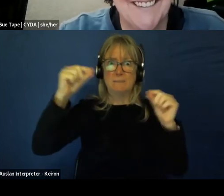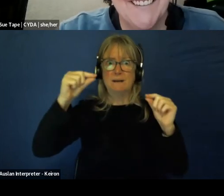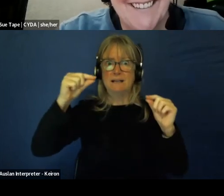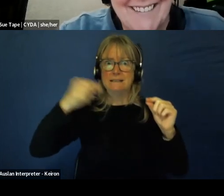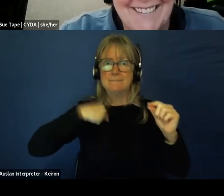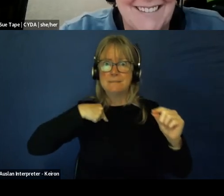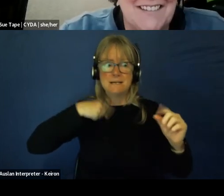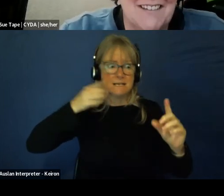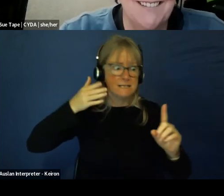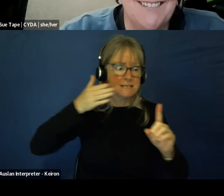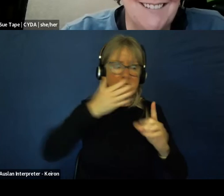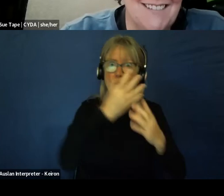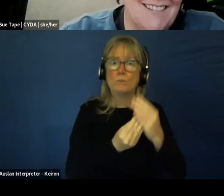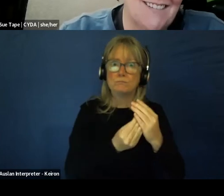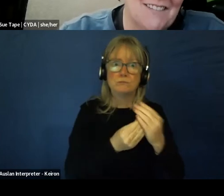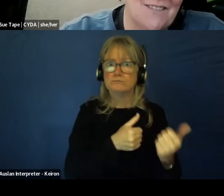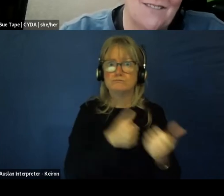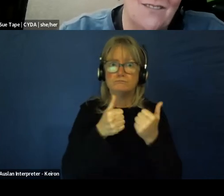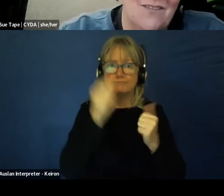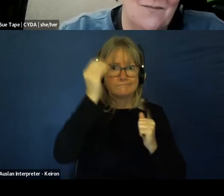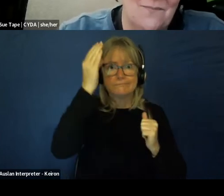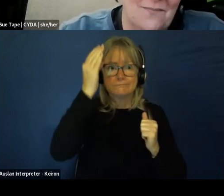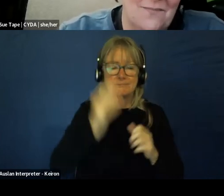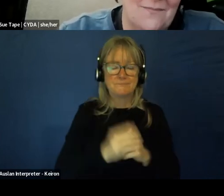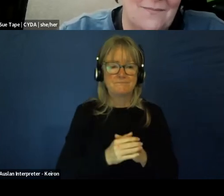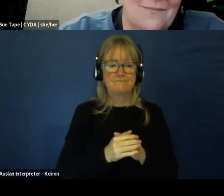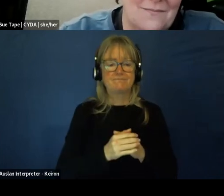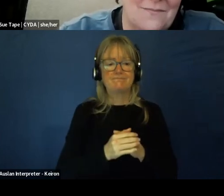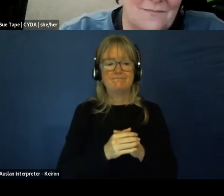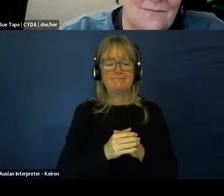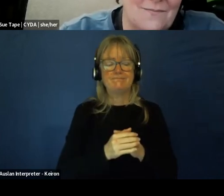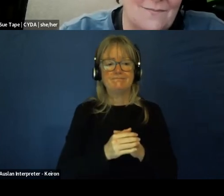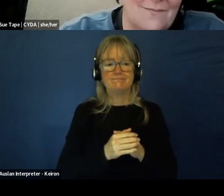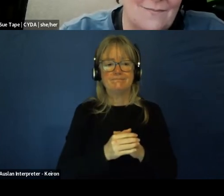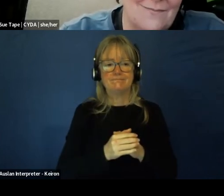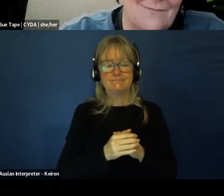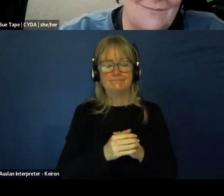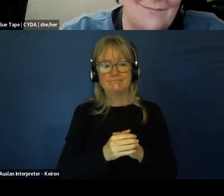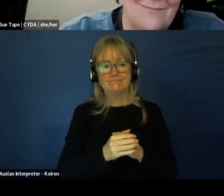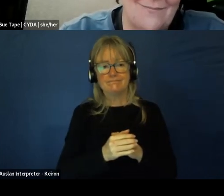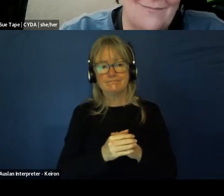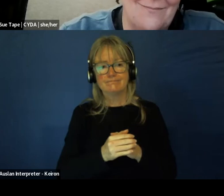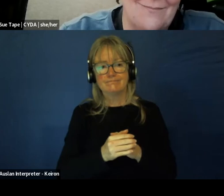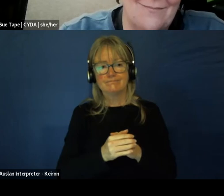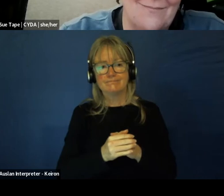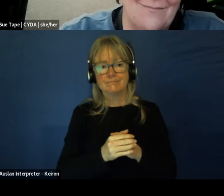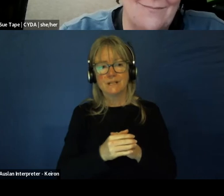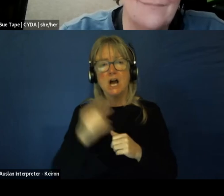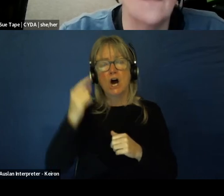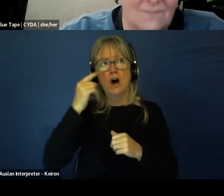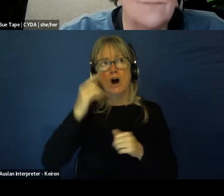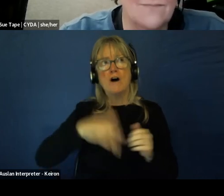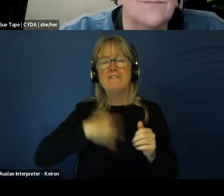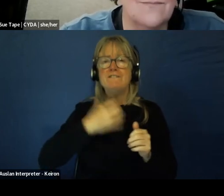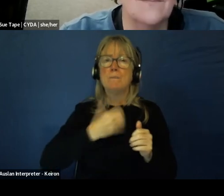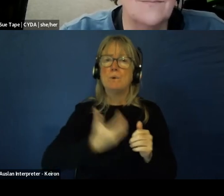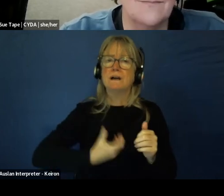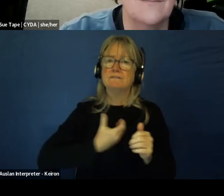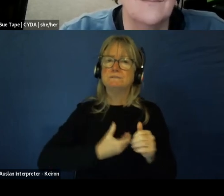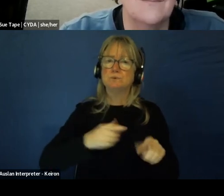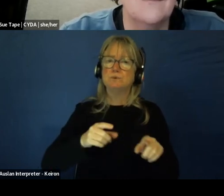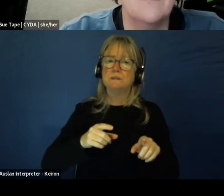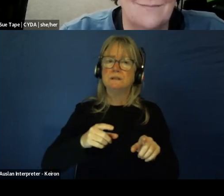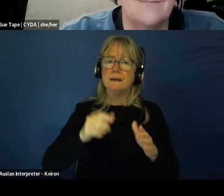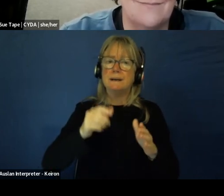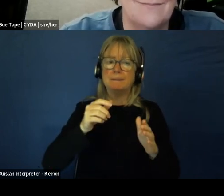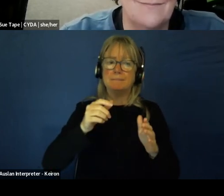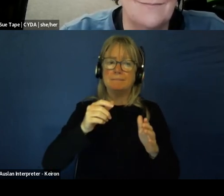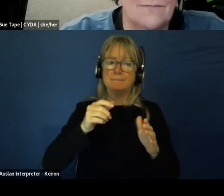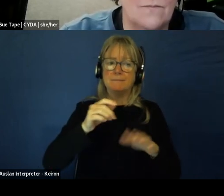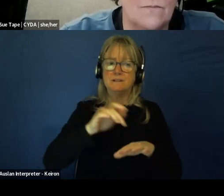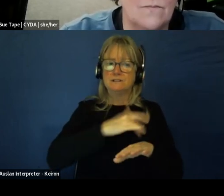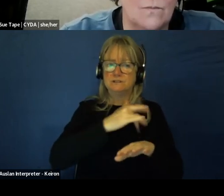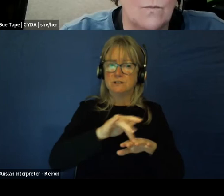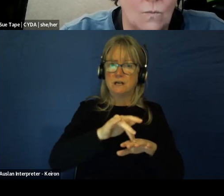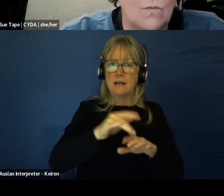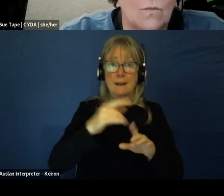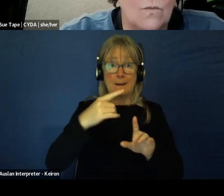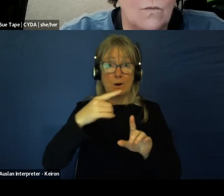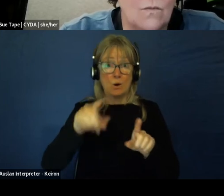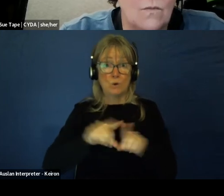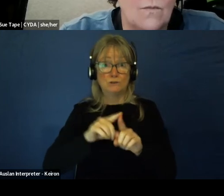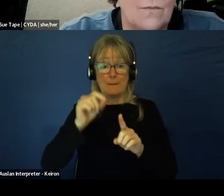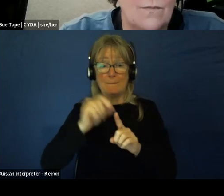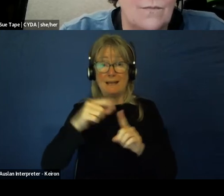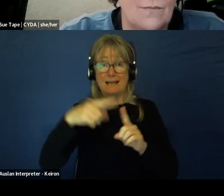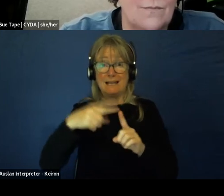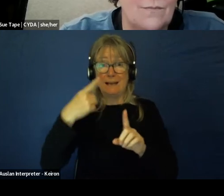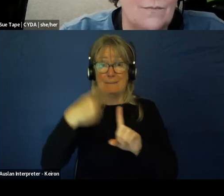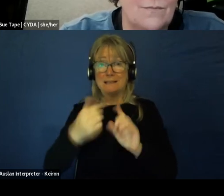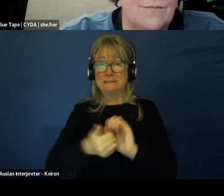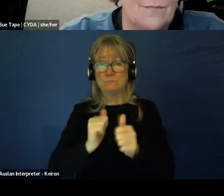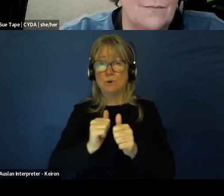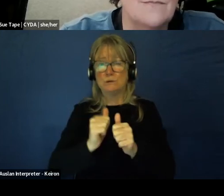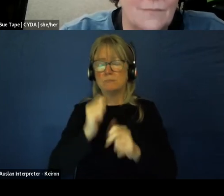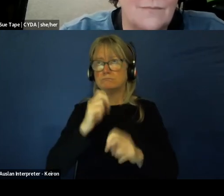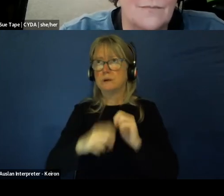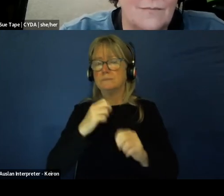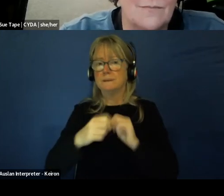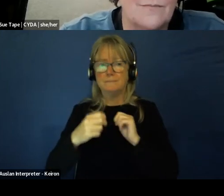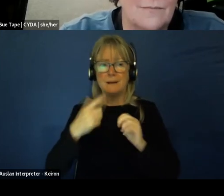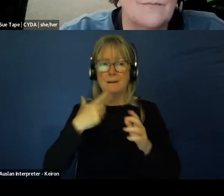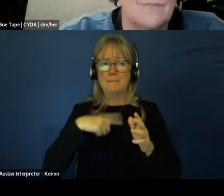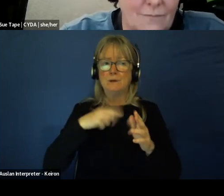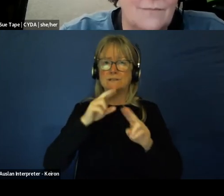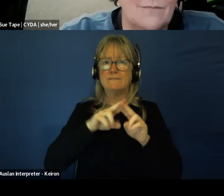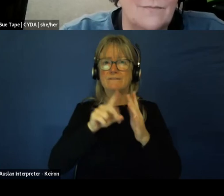And so yeah, I do find there. I would probably be more supportive but I feel more comfortable in other subjects. Hey, and sports was a huge issue for me because again, having the family issues that come with autism.